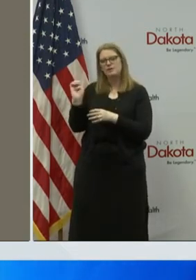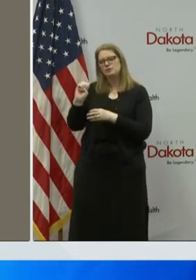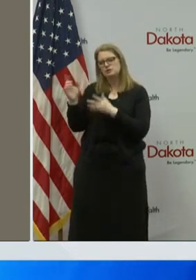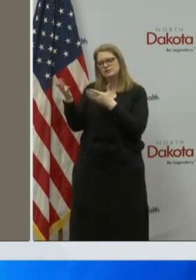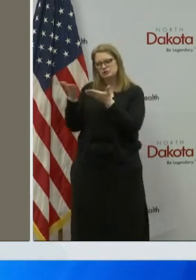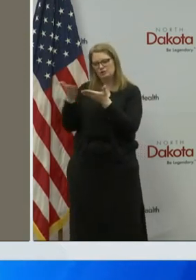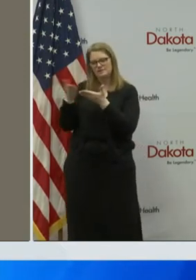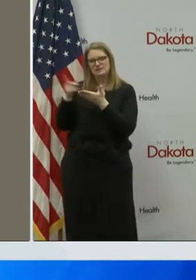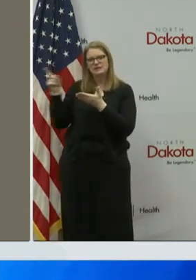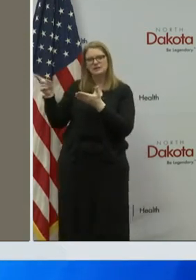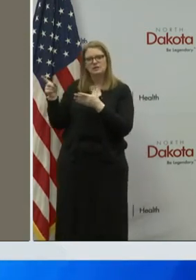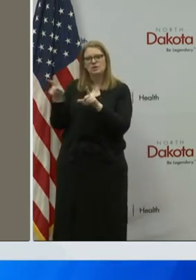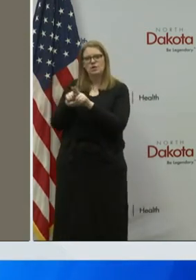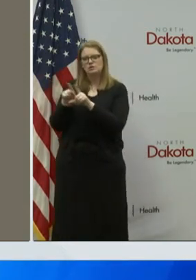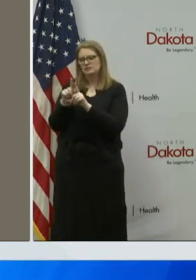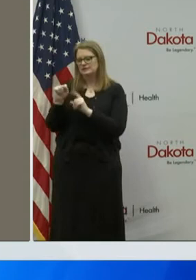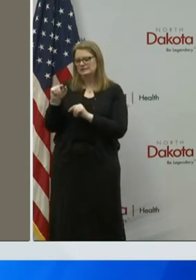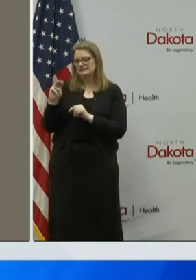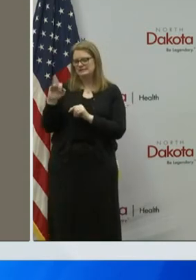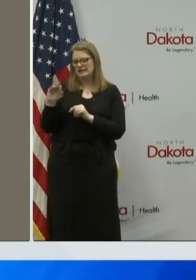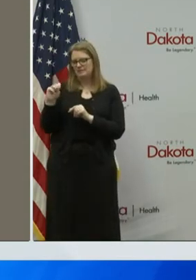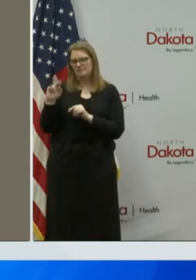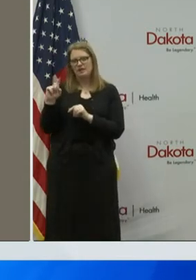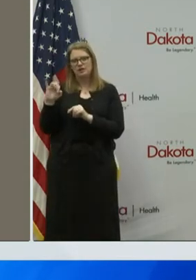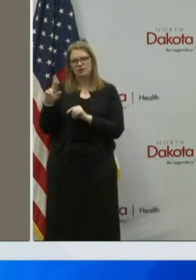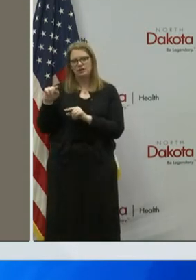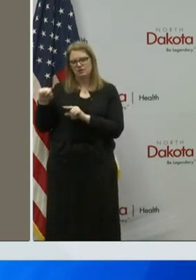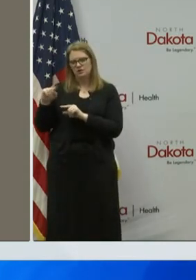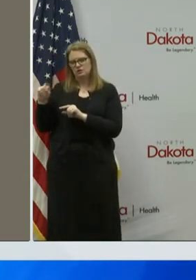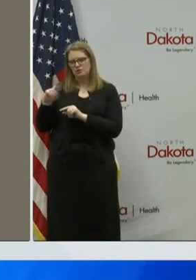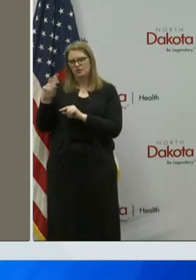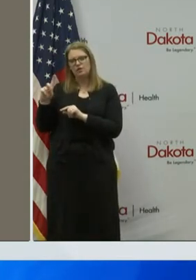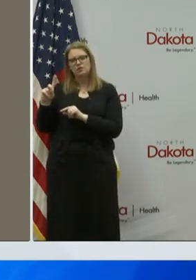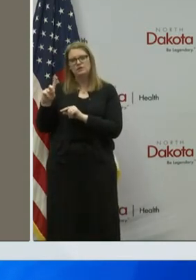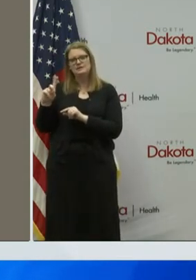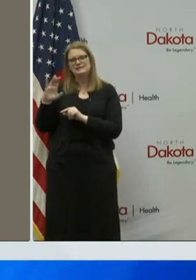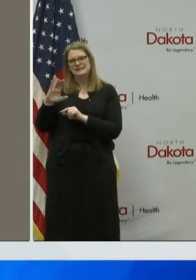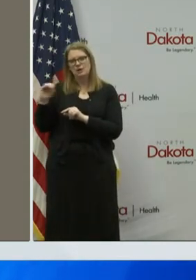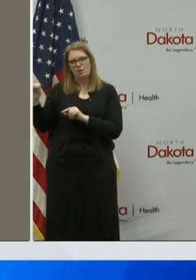DIRECTOR OF DEPARTMENT OF EMERGENCY SERVICES, WHICH THE UNIFIED COMMAND CO-LED ALONG